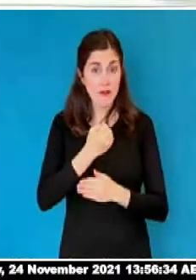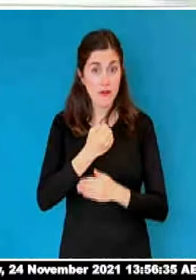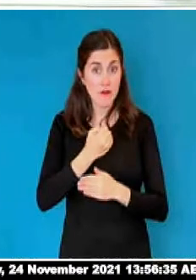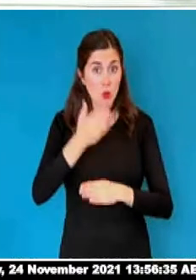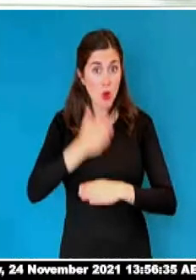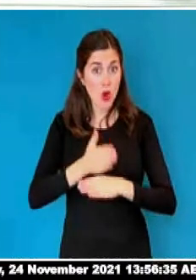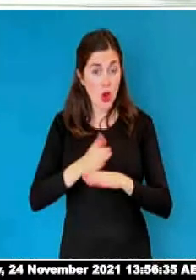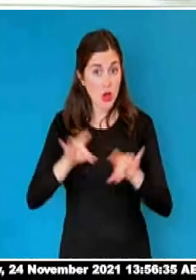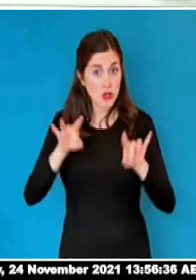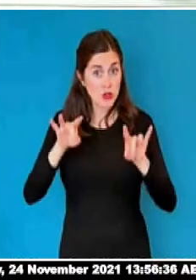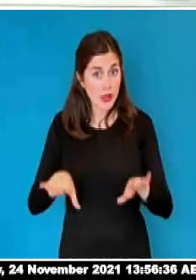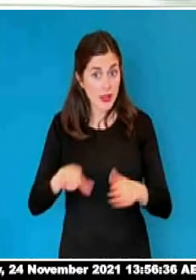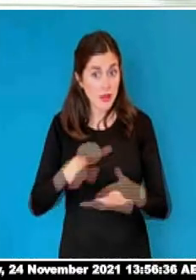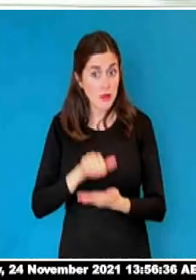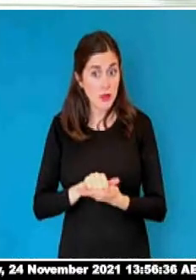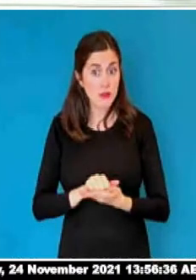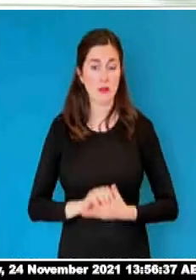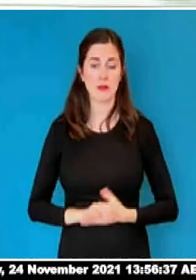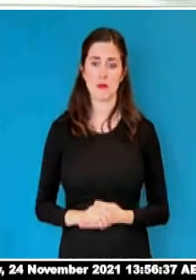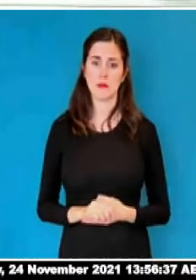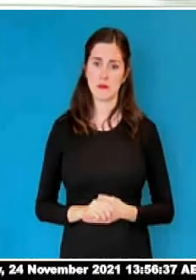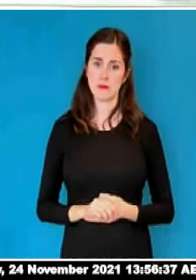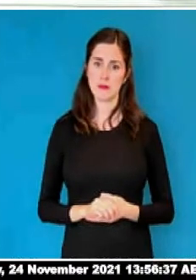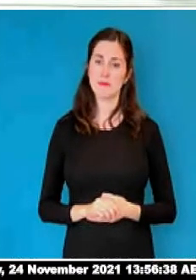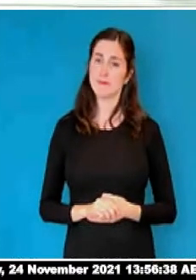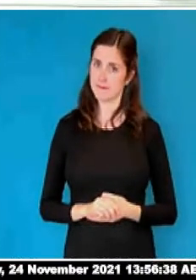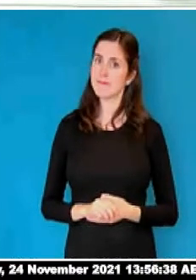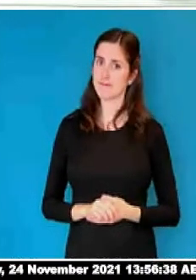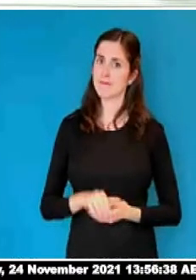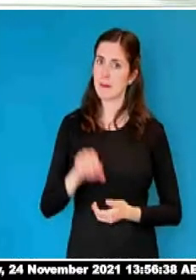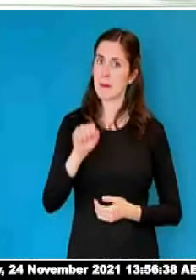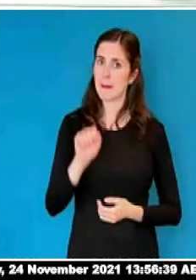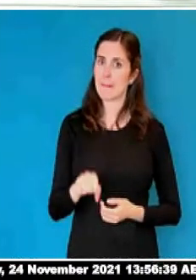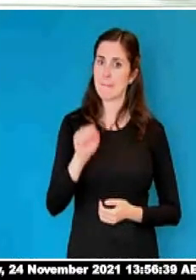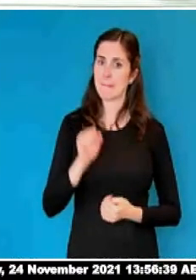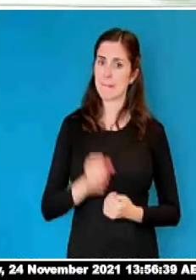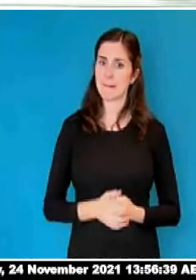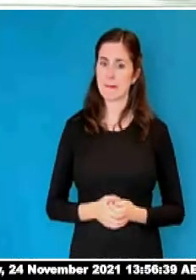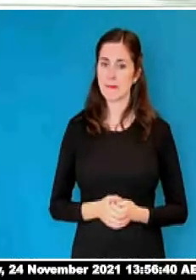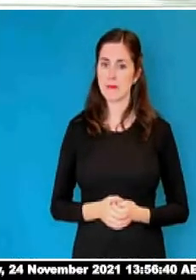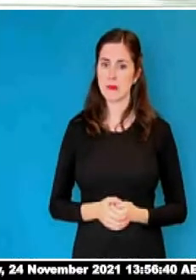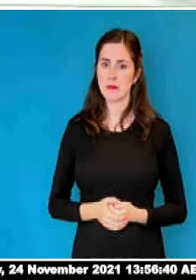Yes, that is correct, and I'm also a non --- I beg your pardon.